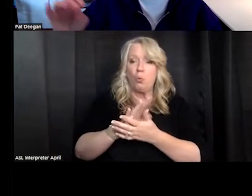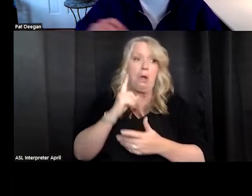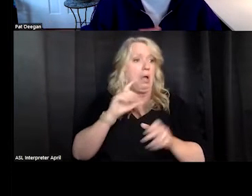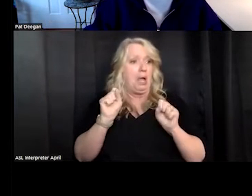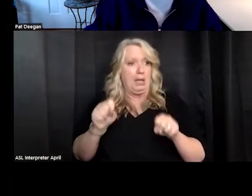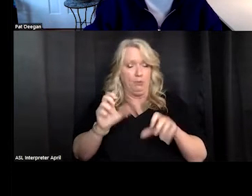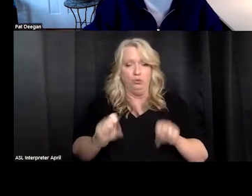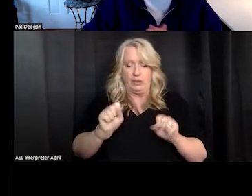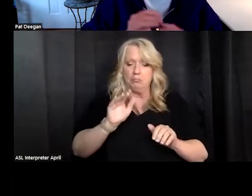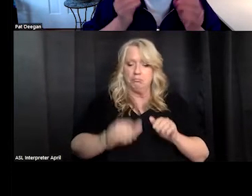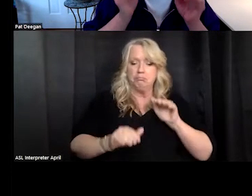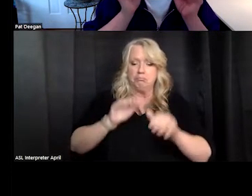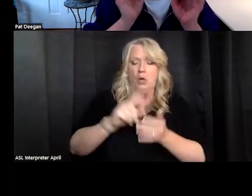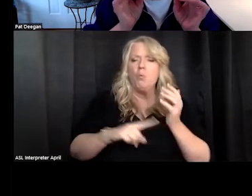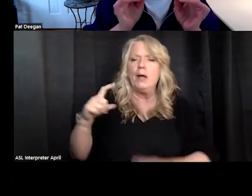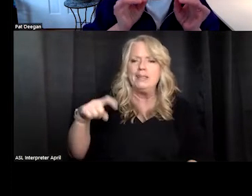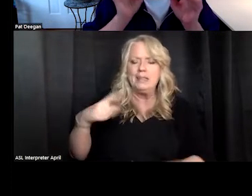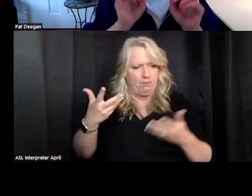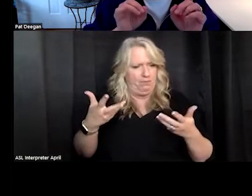STUDY BECOMES IS THIS PERSON GETTING BACK TO SCHOOL? ARE THEY